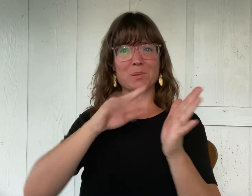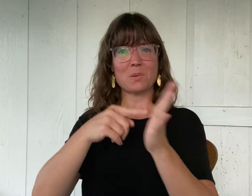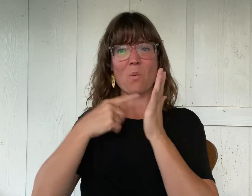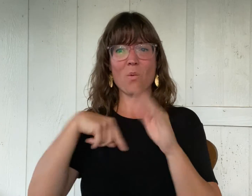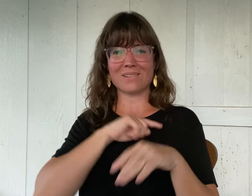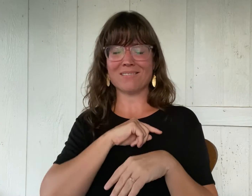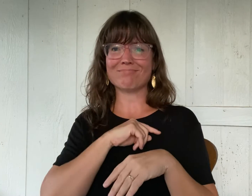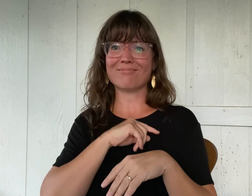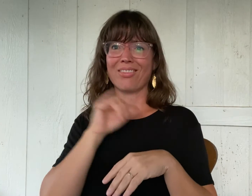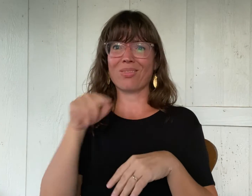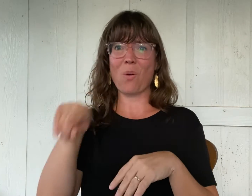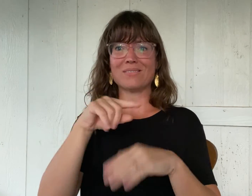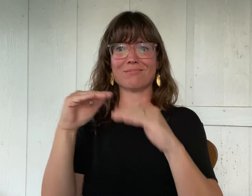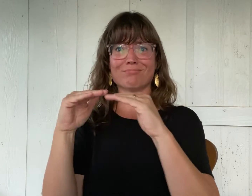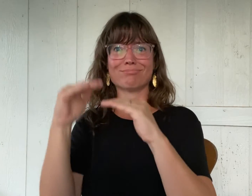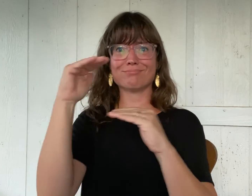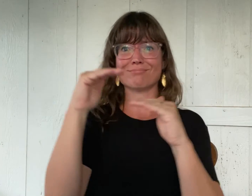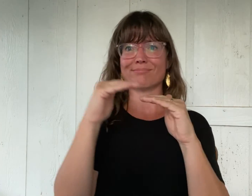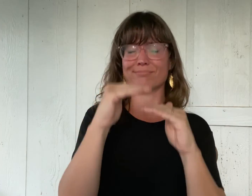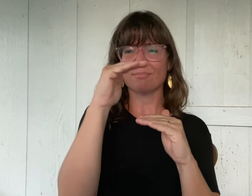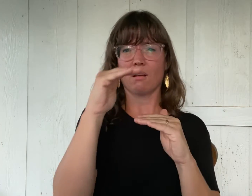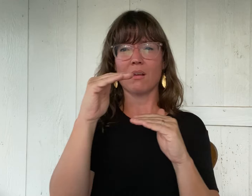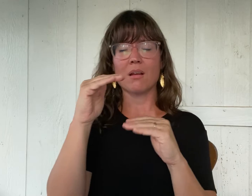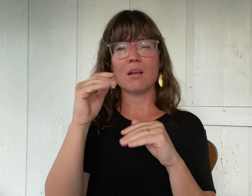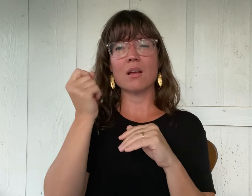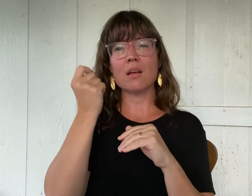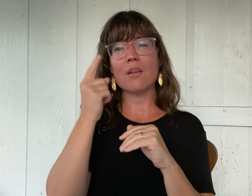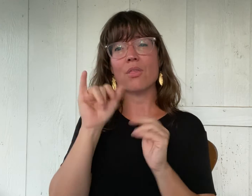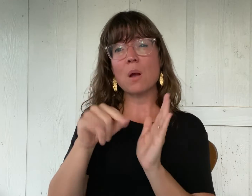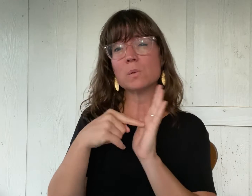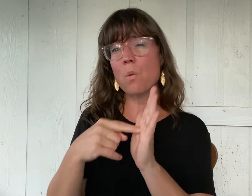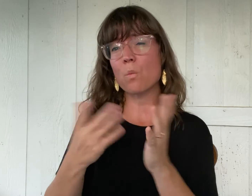National data shows us that those inequities are not